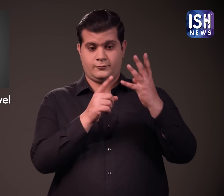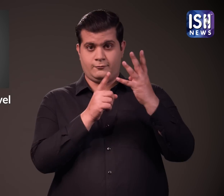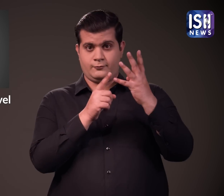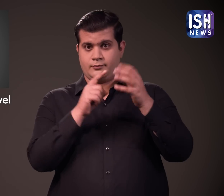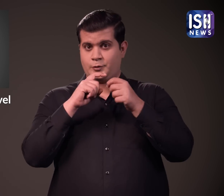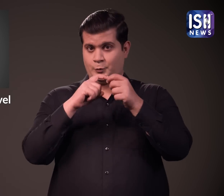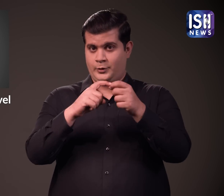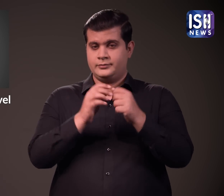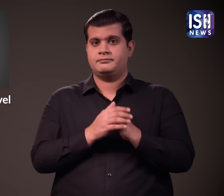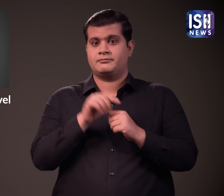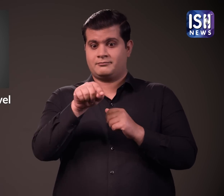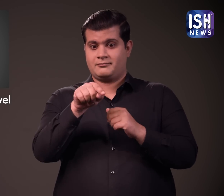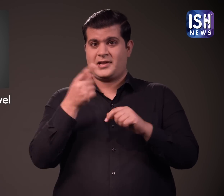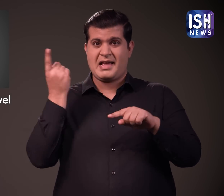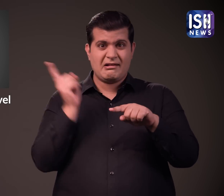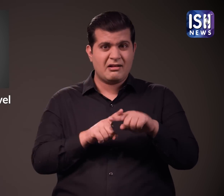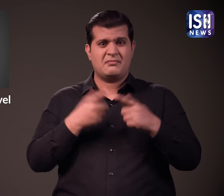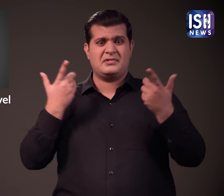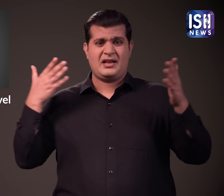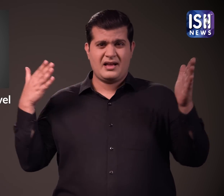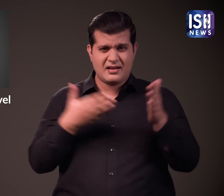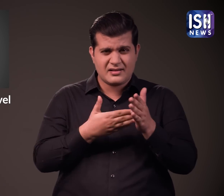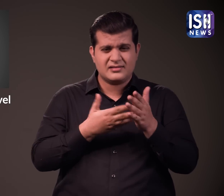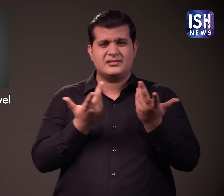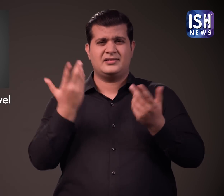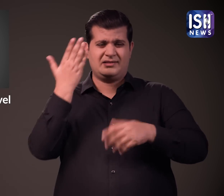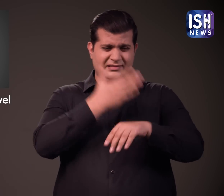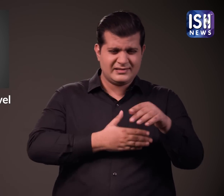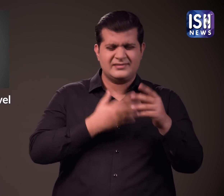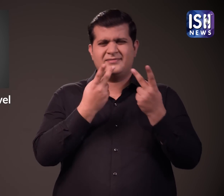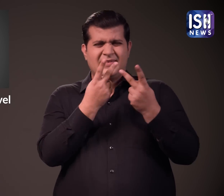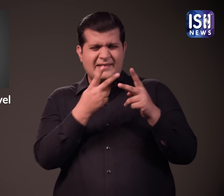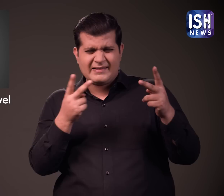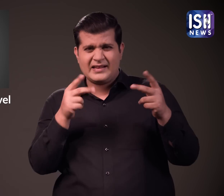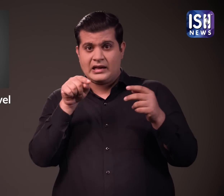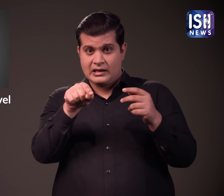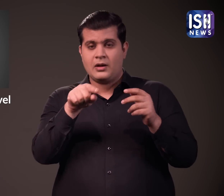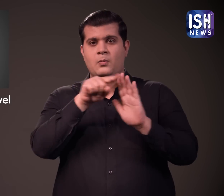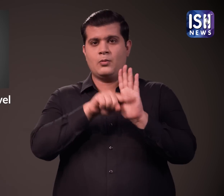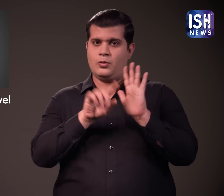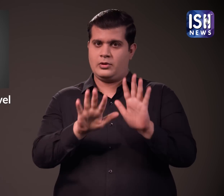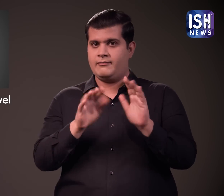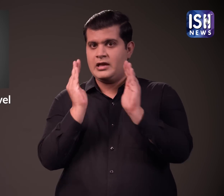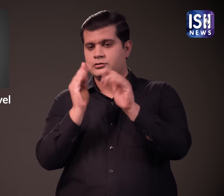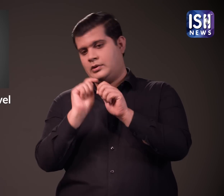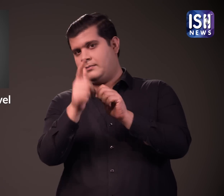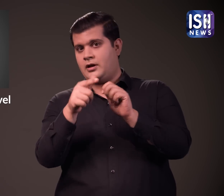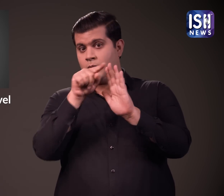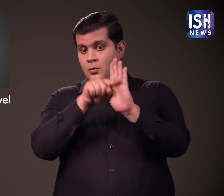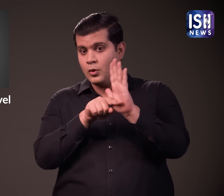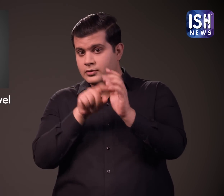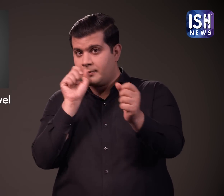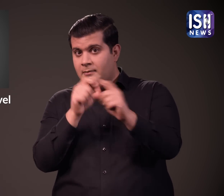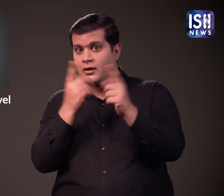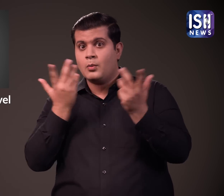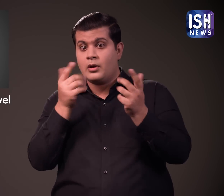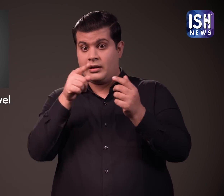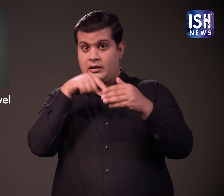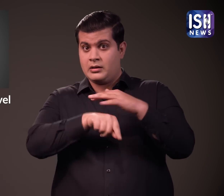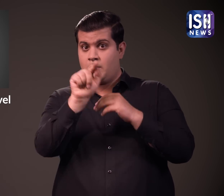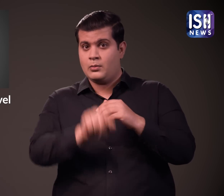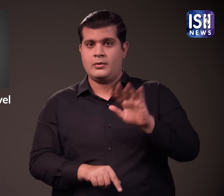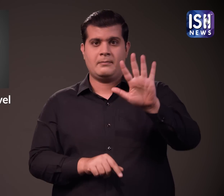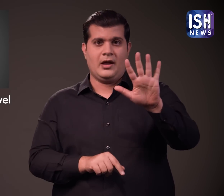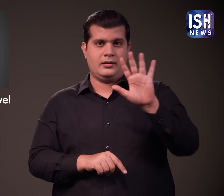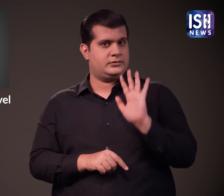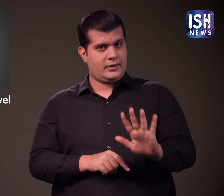4. What Is Covered Under The Policy? The insurance policy provides five types of coverage.